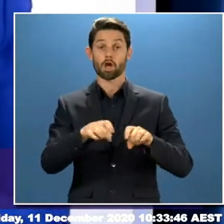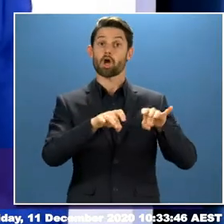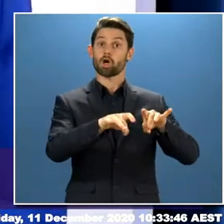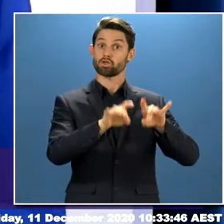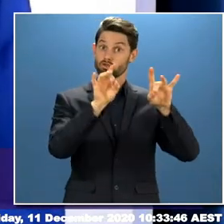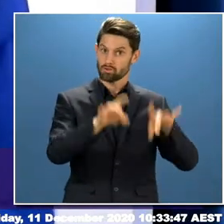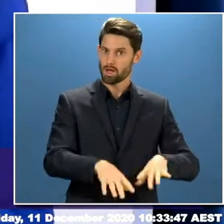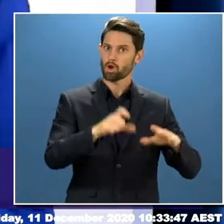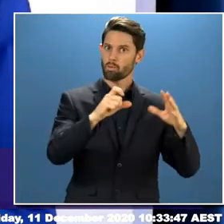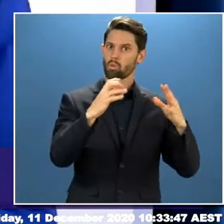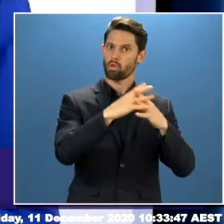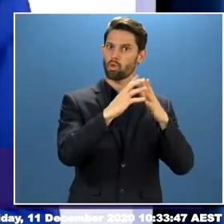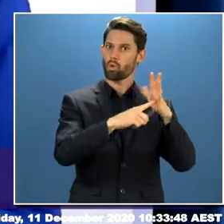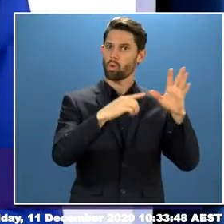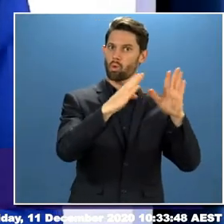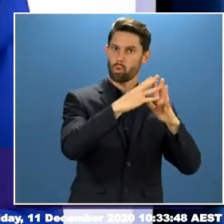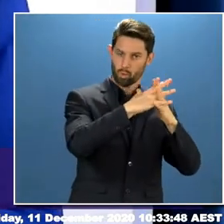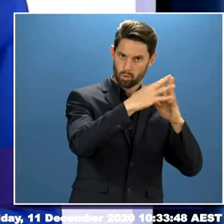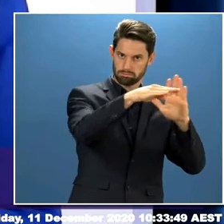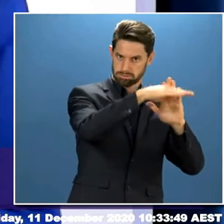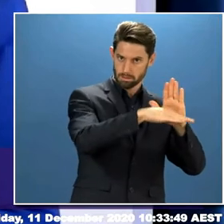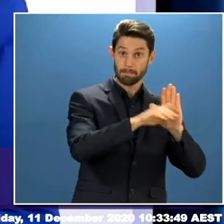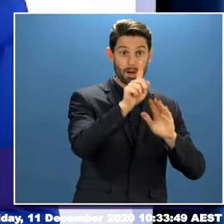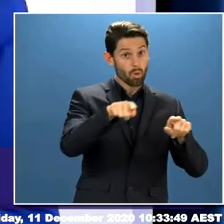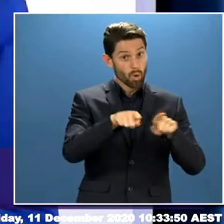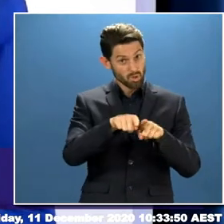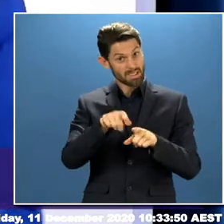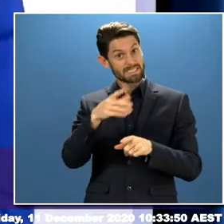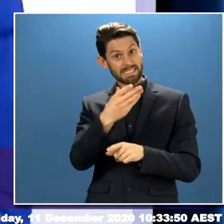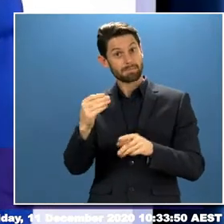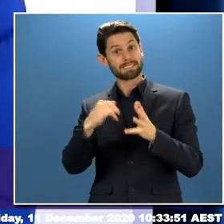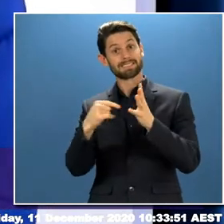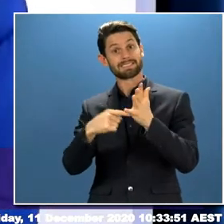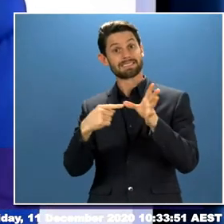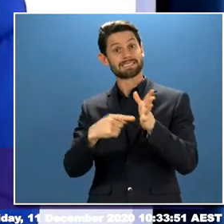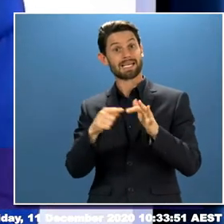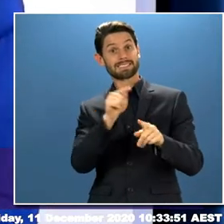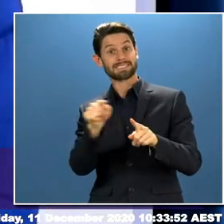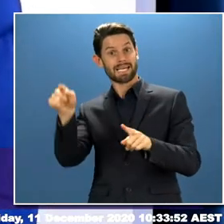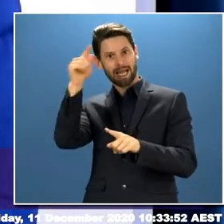for discrimination on the grounds of disability in employment. There is the Fair Work Act.